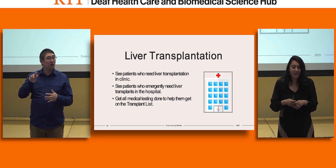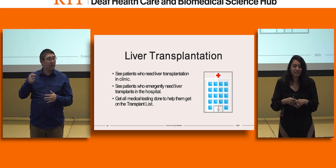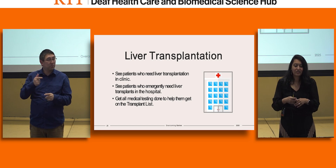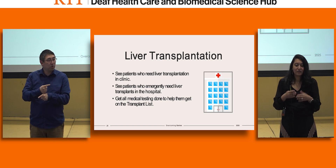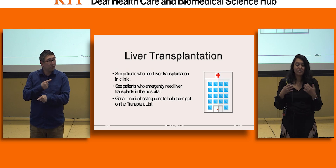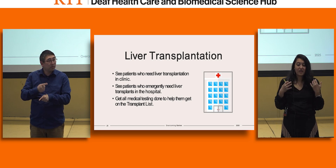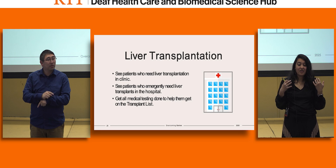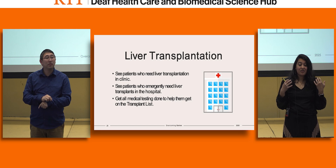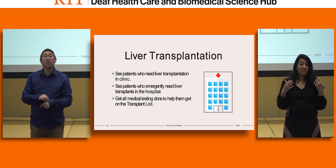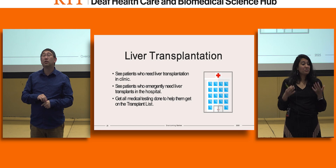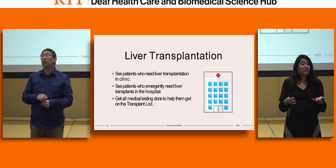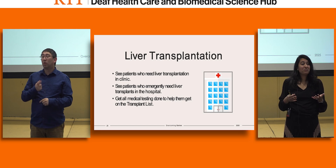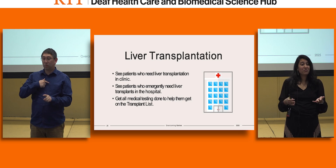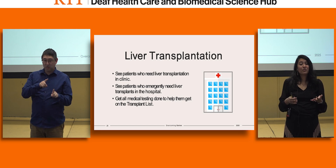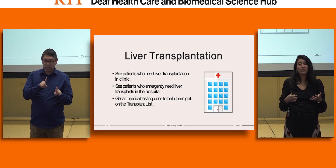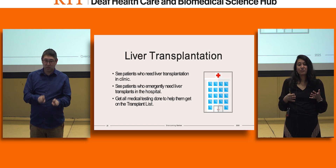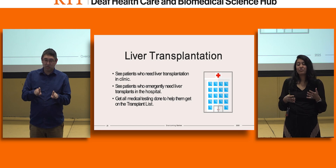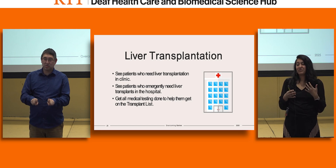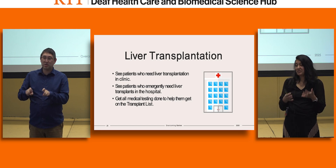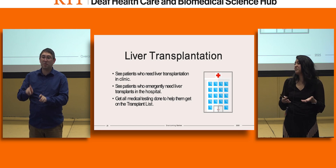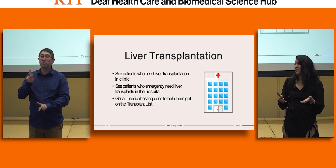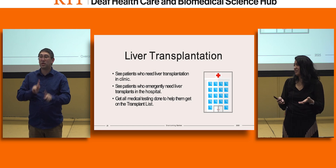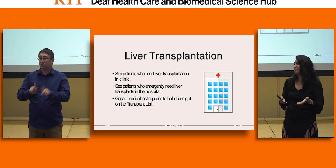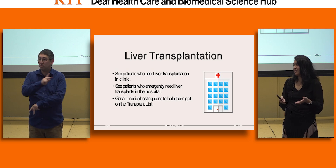And so, we put people through really rigorous testing